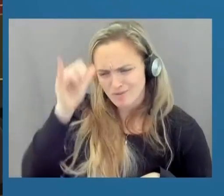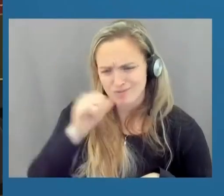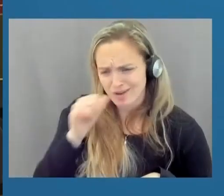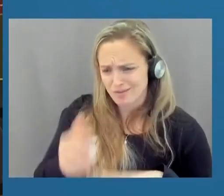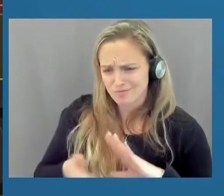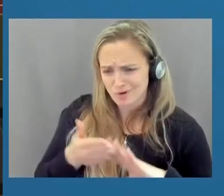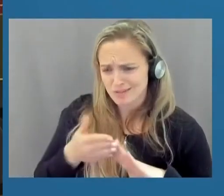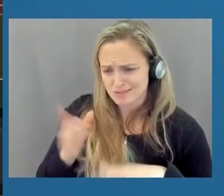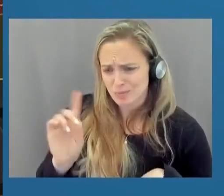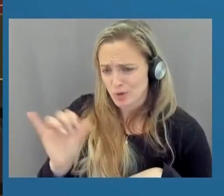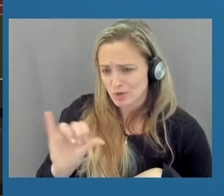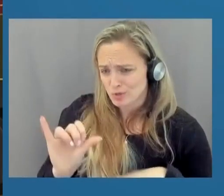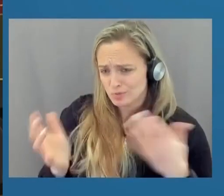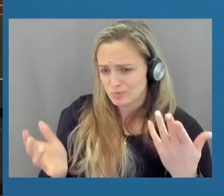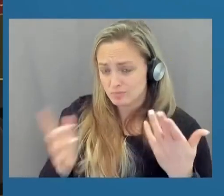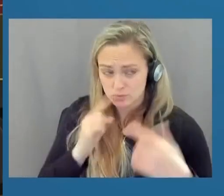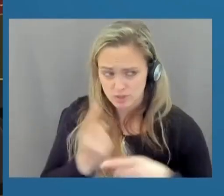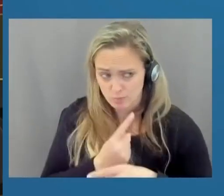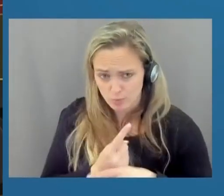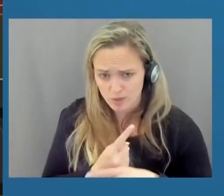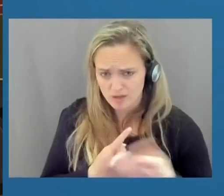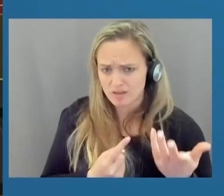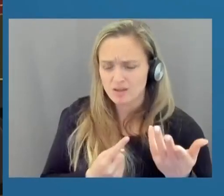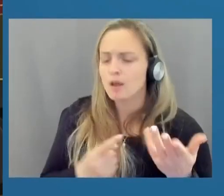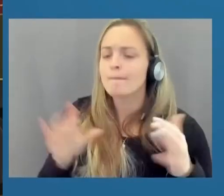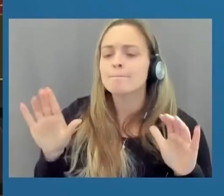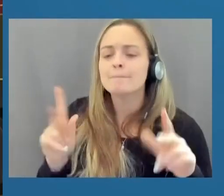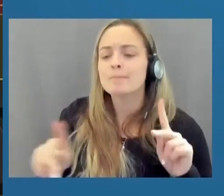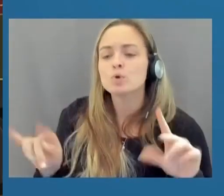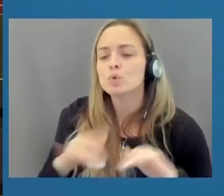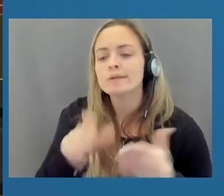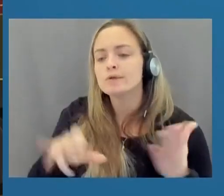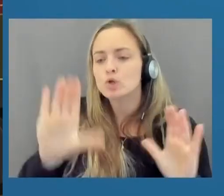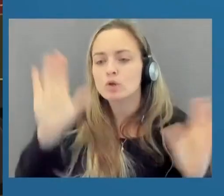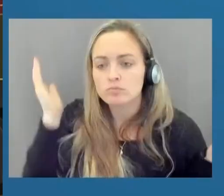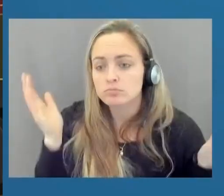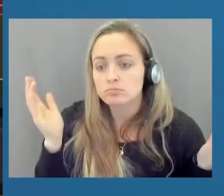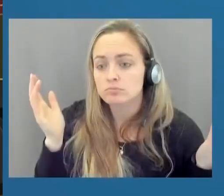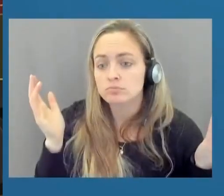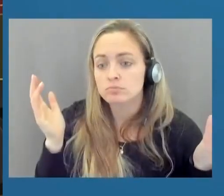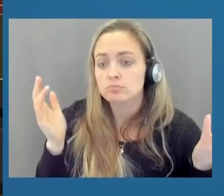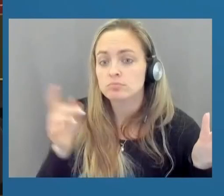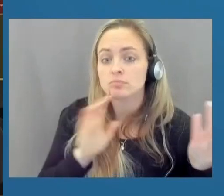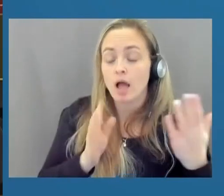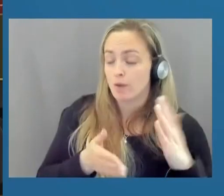so appropriate I said people do what they need to do. I will always run as a Democrat if anybody's wanting.